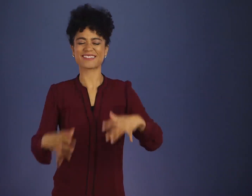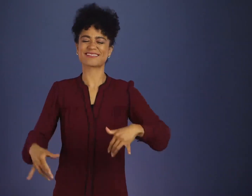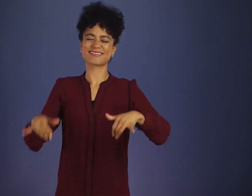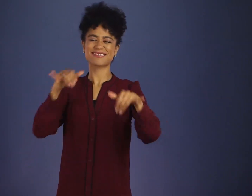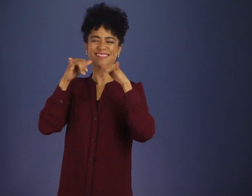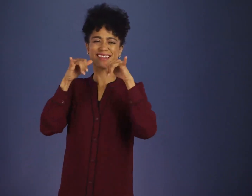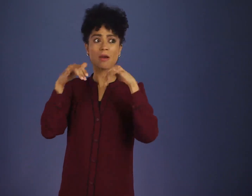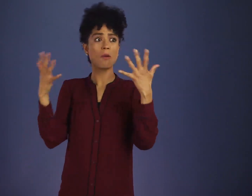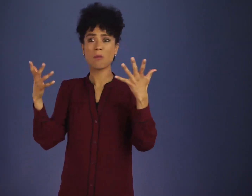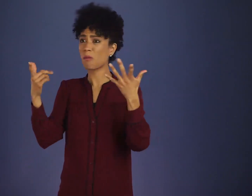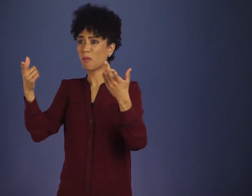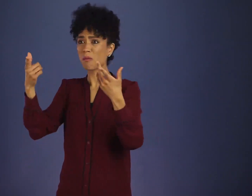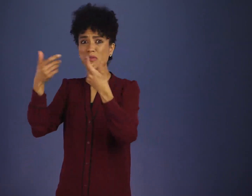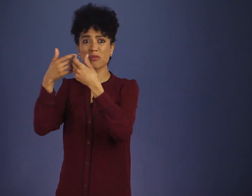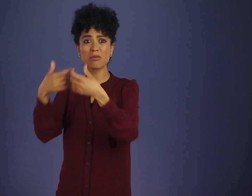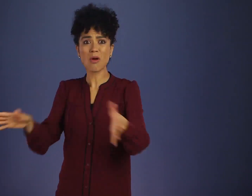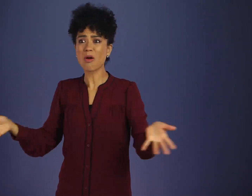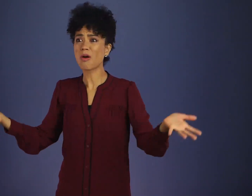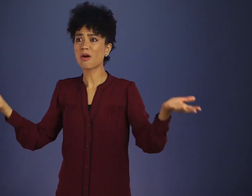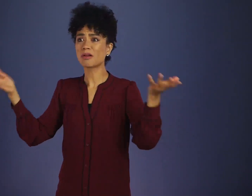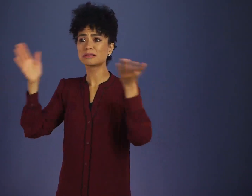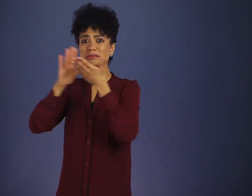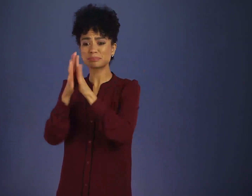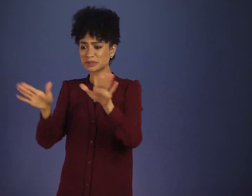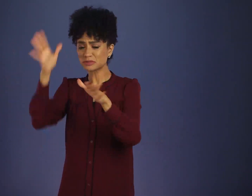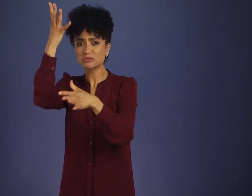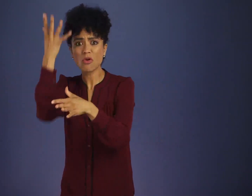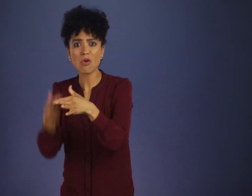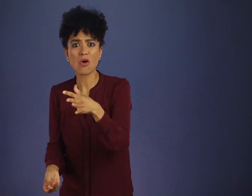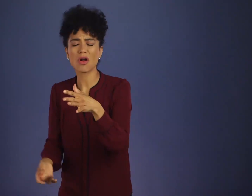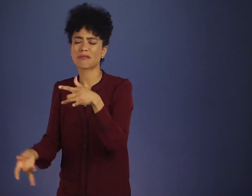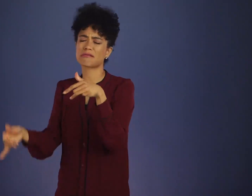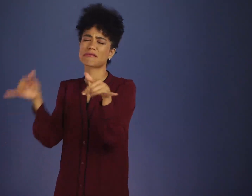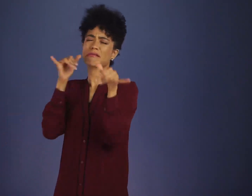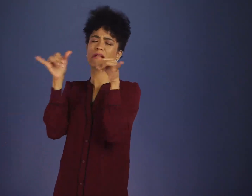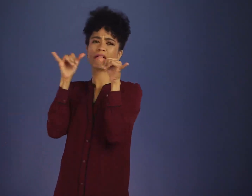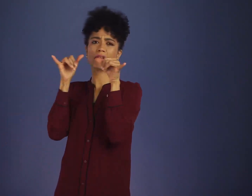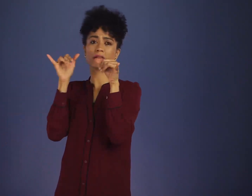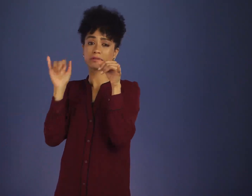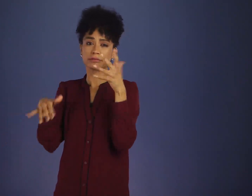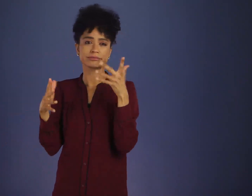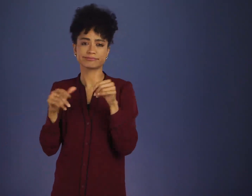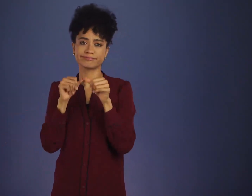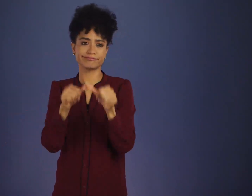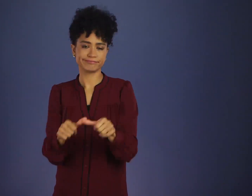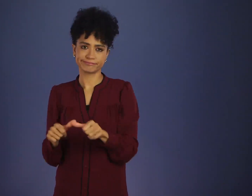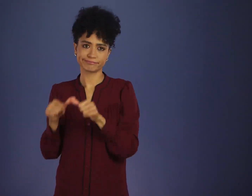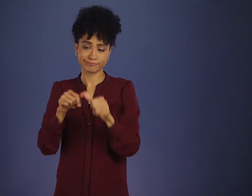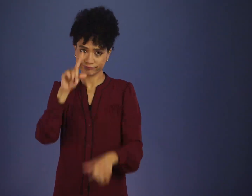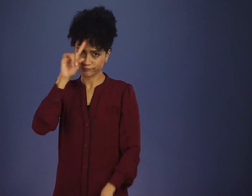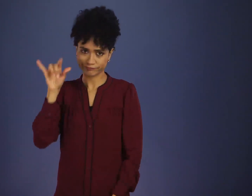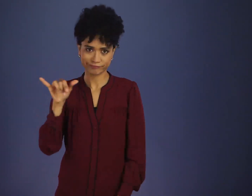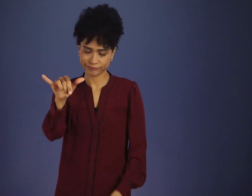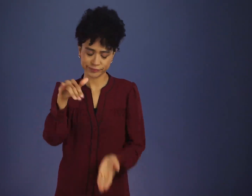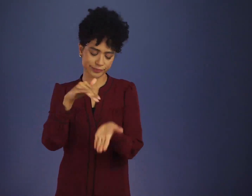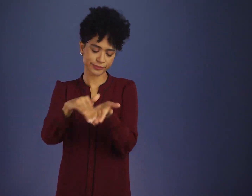We had to drink because our nation had won a war or lost a peace. And so it went, ad infinitum.